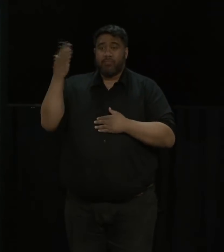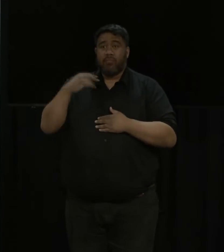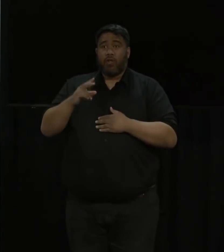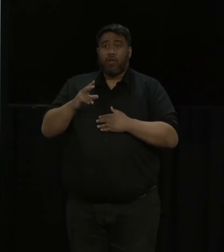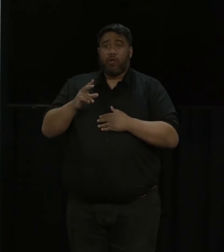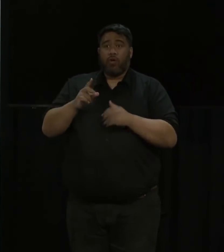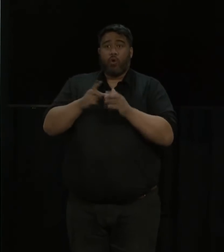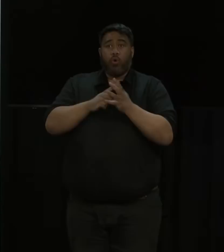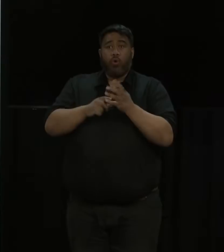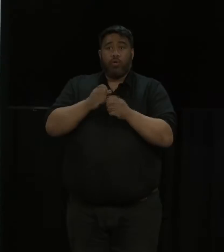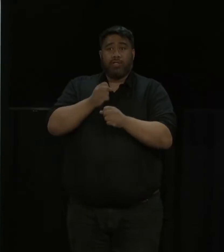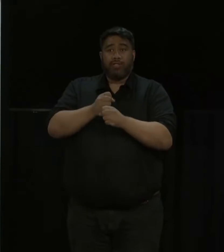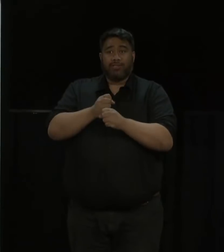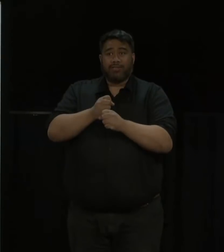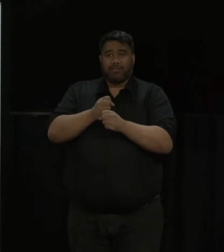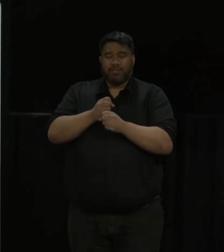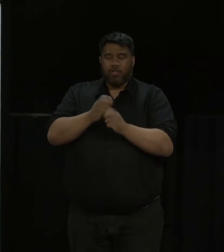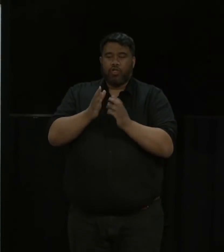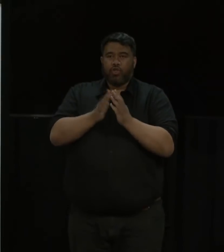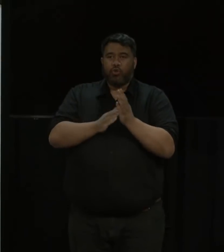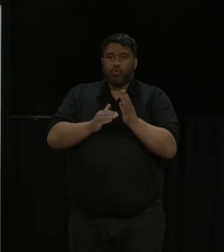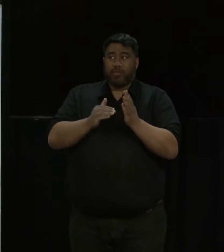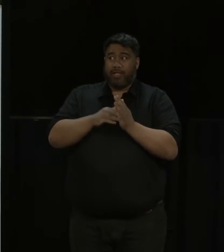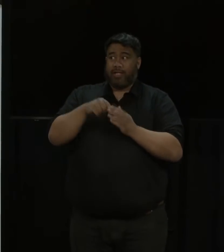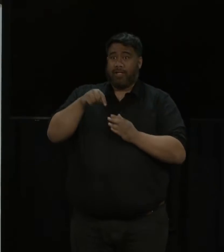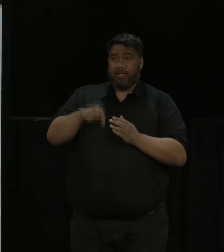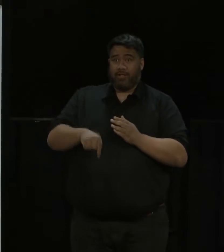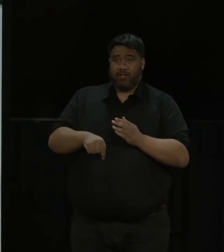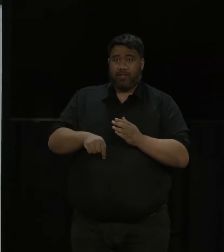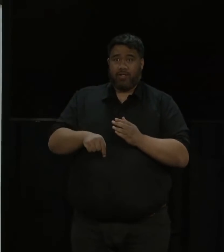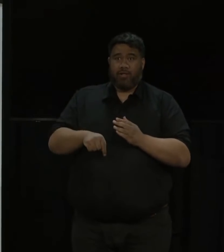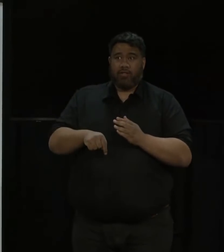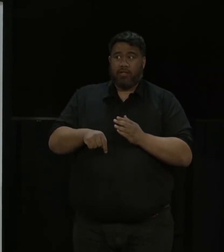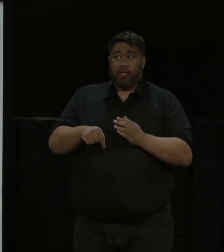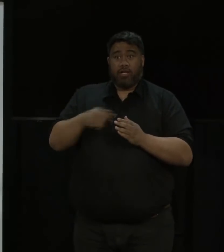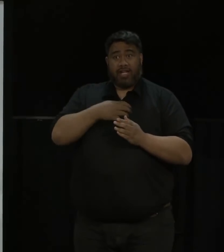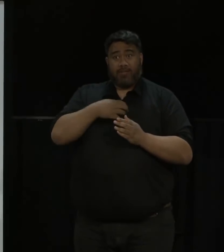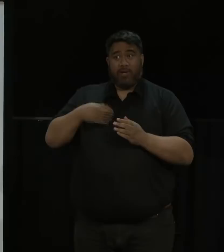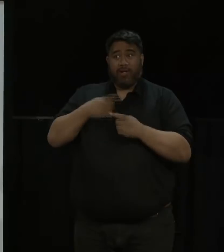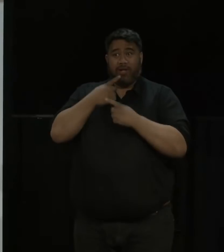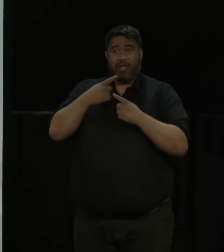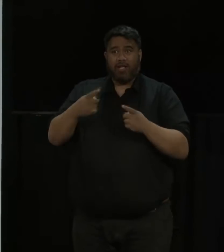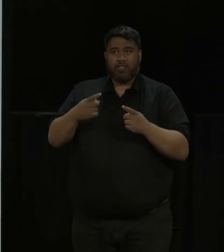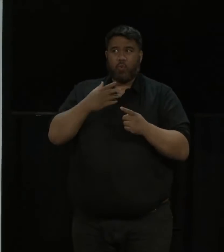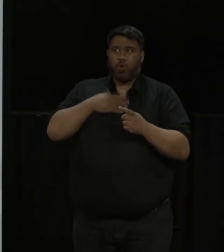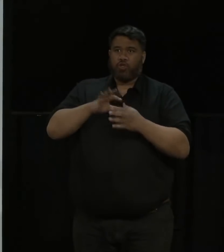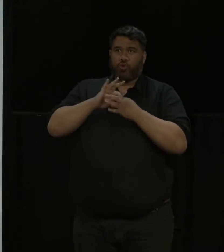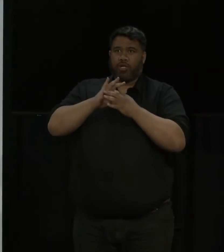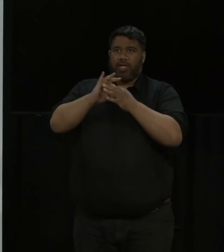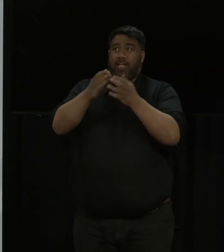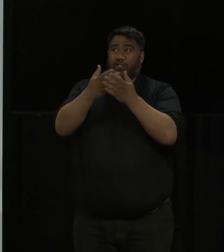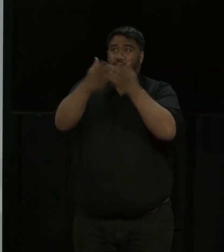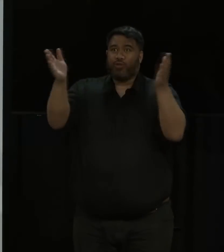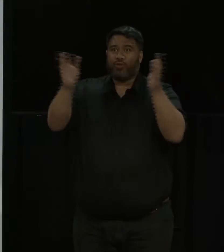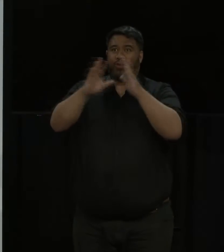Kia ora koutou katoa good afternoon. In August the government outlined our plan to reconnect